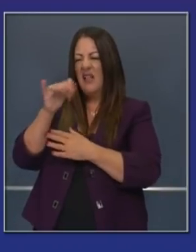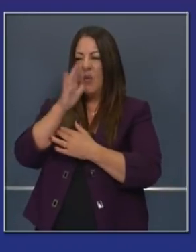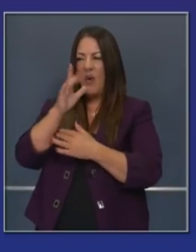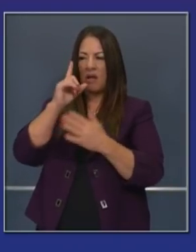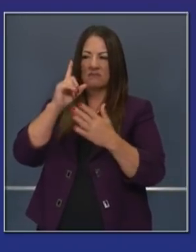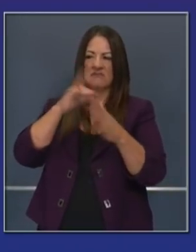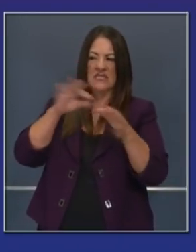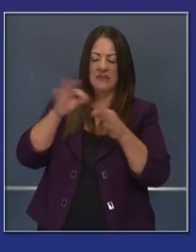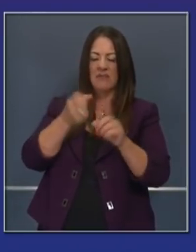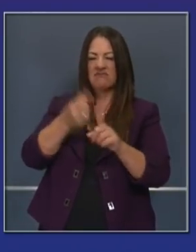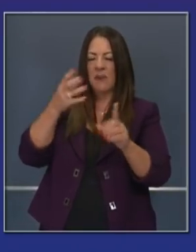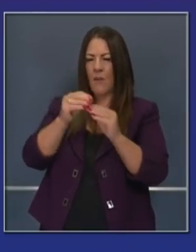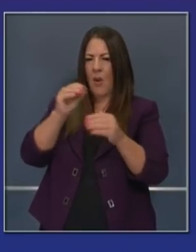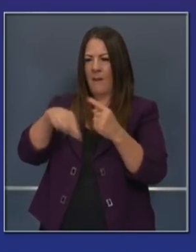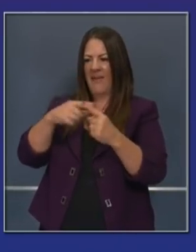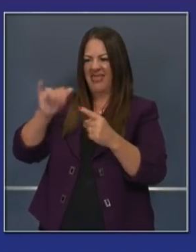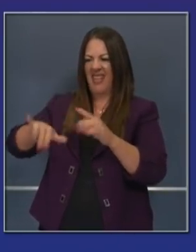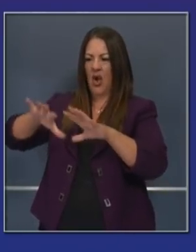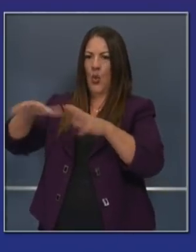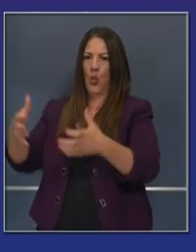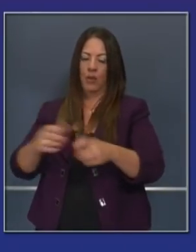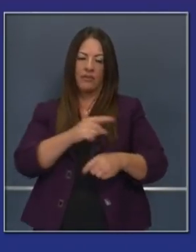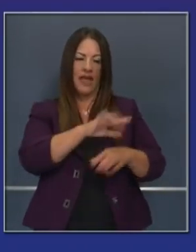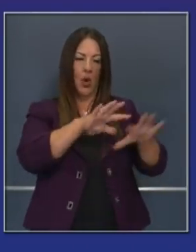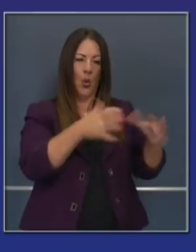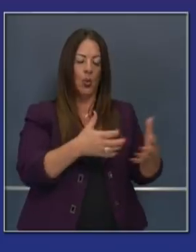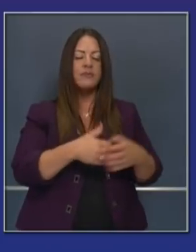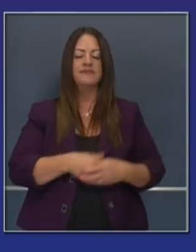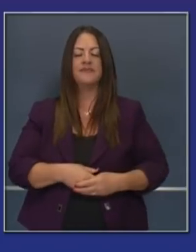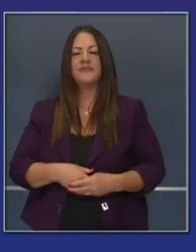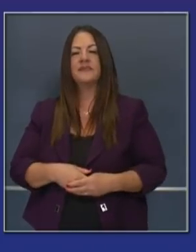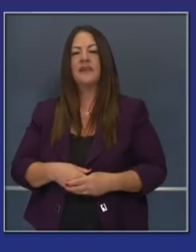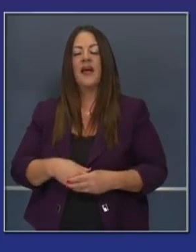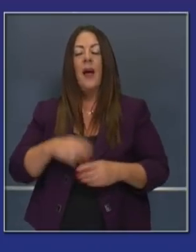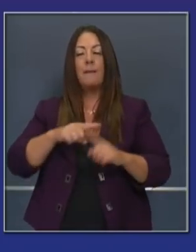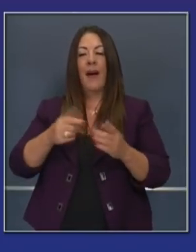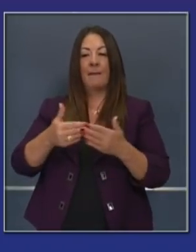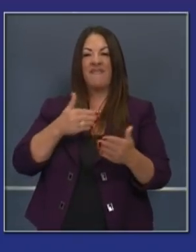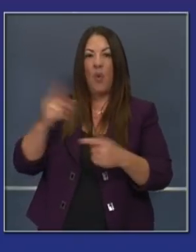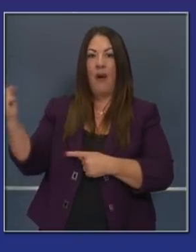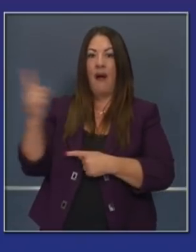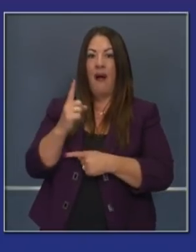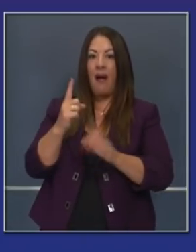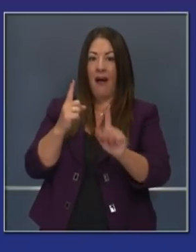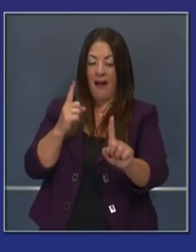THE MORE SPECIFICS RELATED TO THE PURPOSE OF THE CREATION OF THIS WORK GROUP AND WHAT HE IS HOPING COMES OUT OF THAT WORK